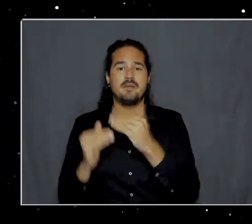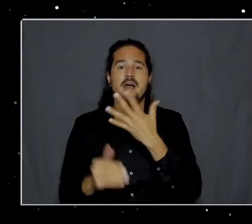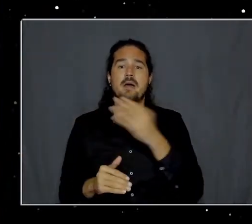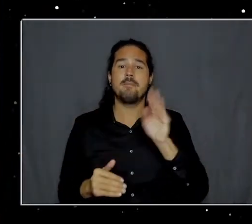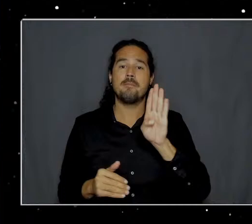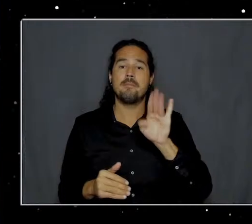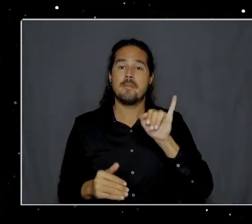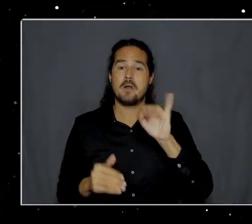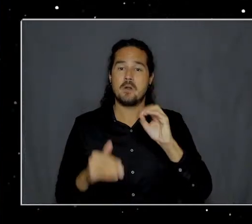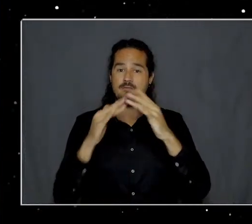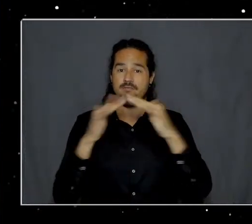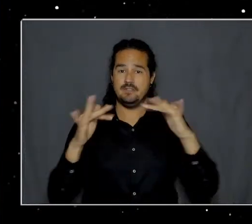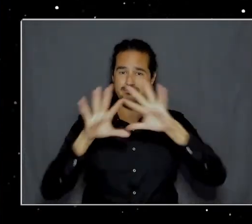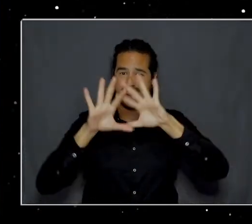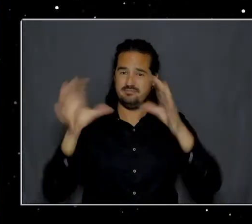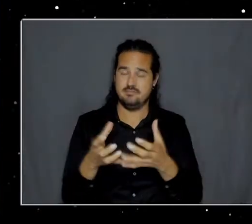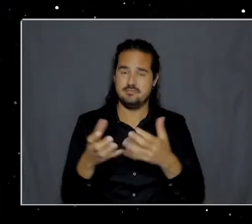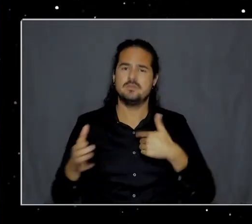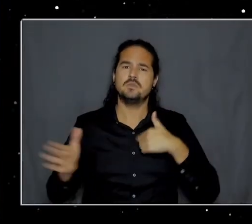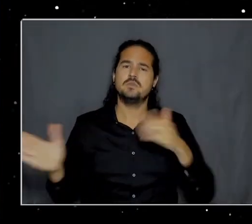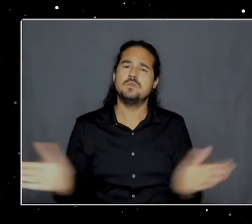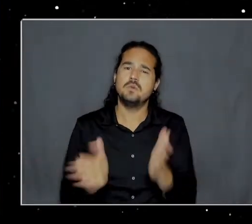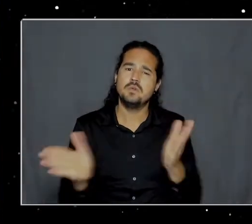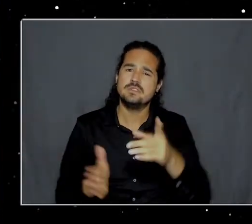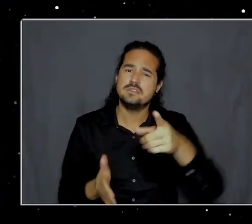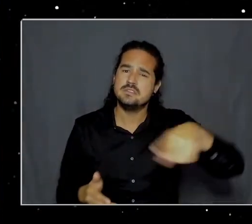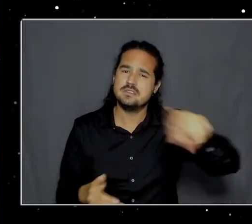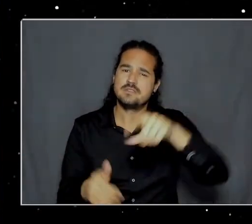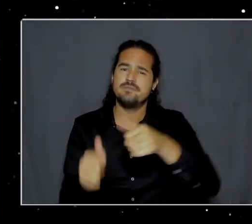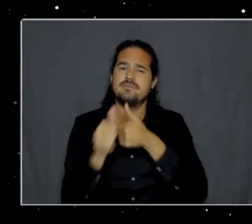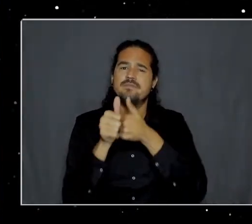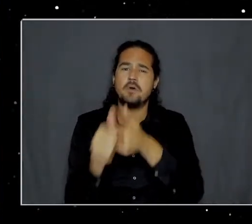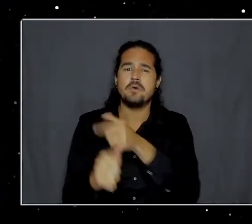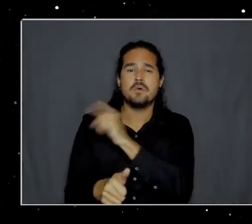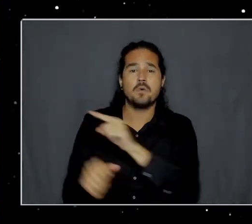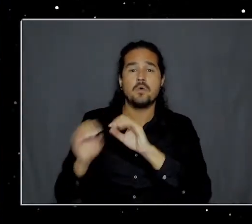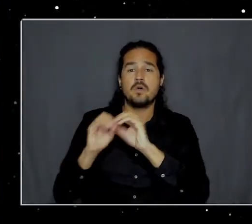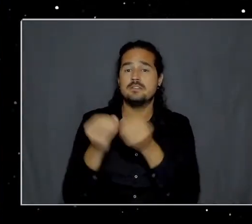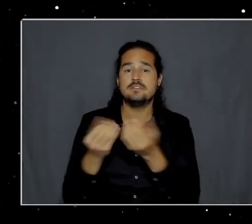WE ENCOURAGE YOU TO SUPPORT INDIGENOUS LED ORGANIZATIONS HERE IN SPOKANE COUNTY, SUCH AS